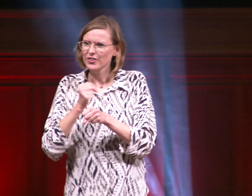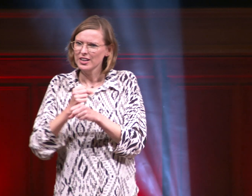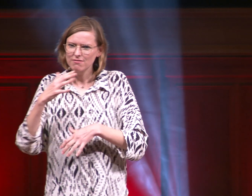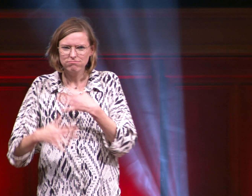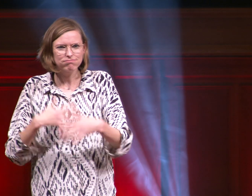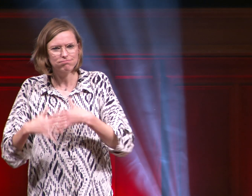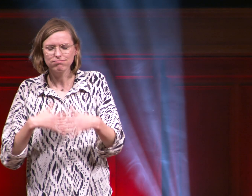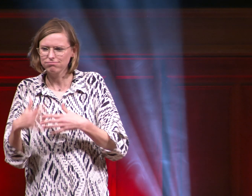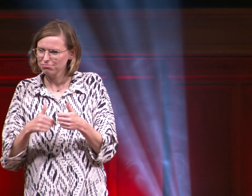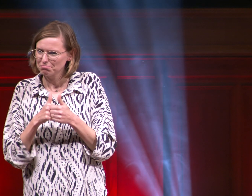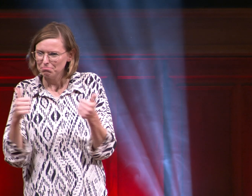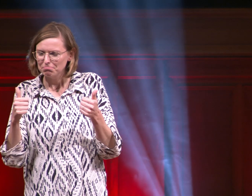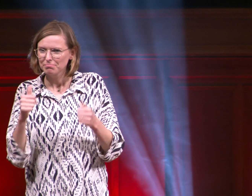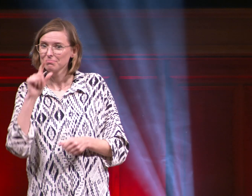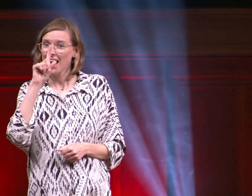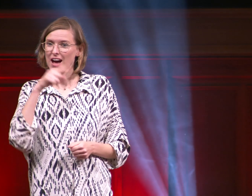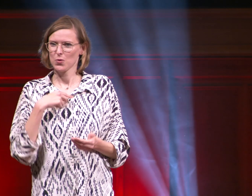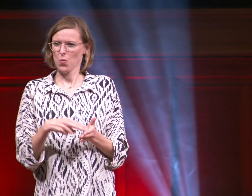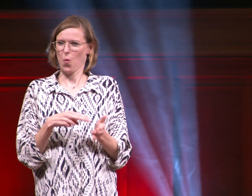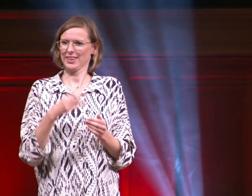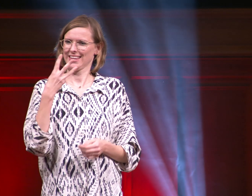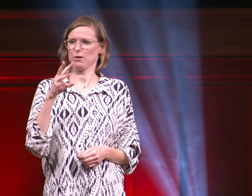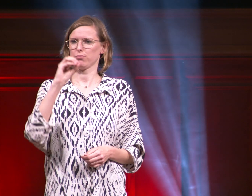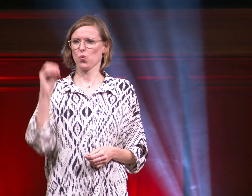and I felt like I could be on equal footing with others.